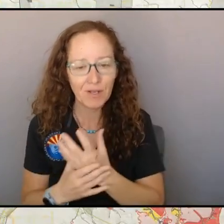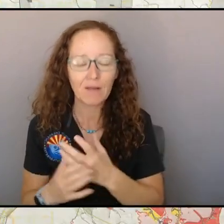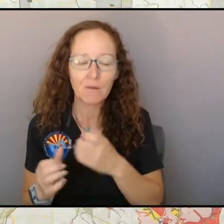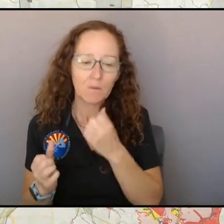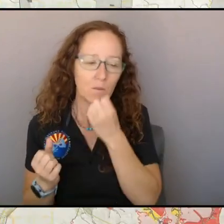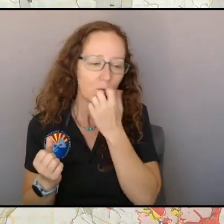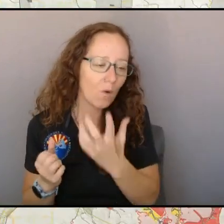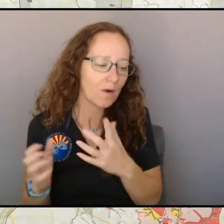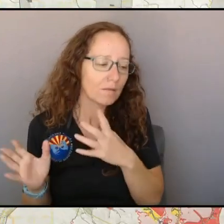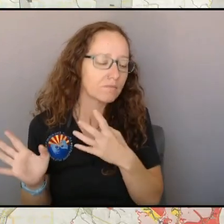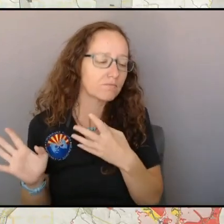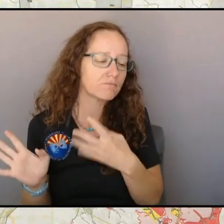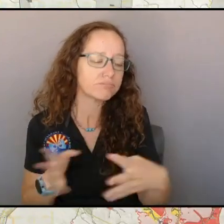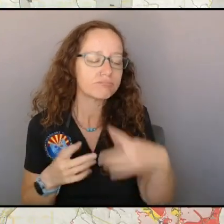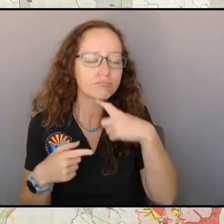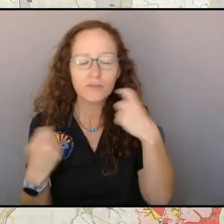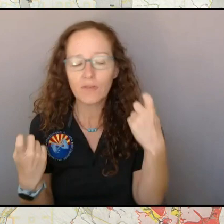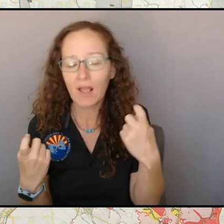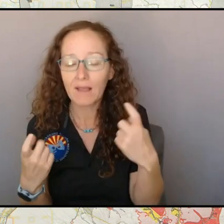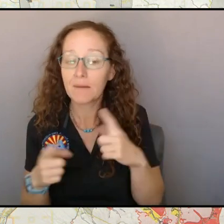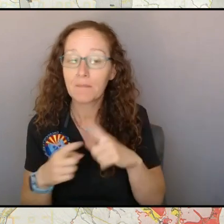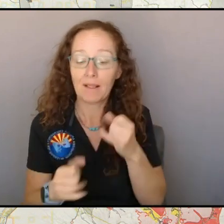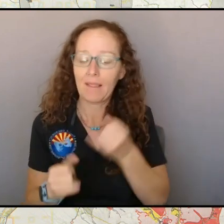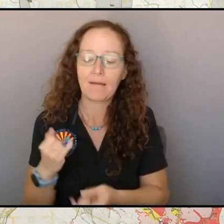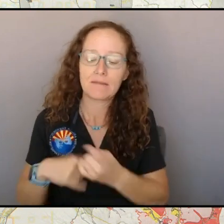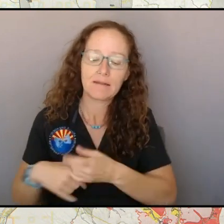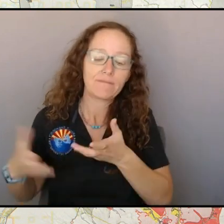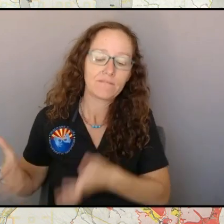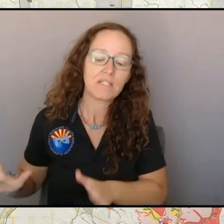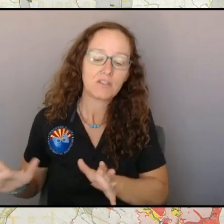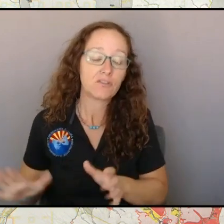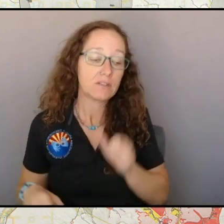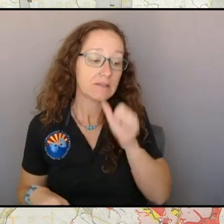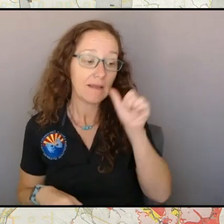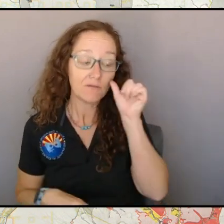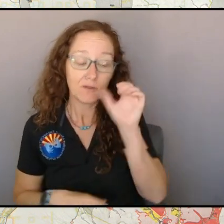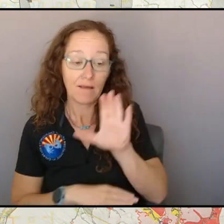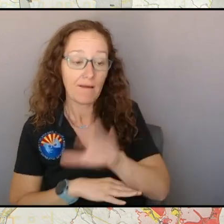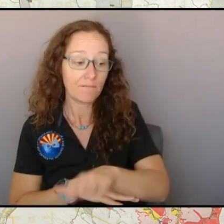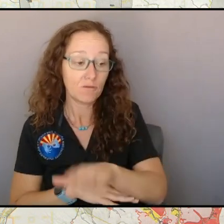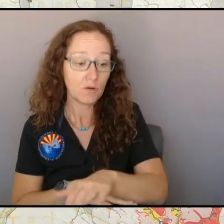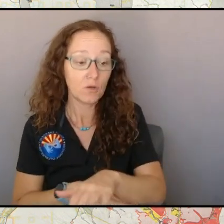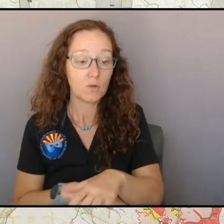we had minimum relative humidities in the afternoon between 10 and 15. That's critically dry, but today we're